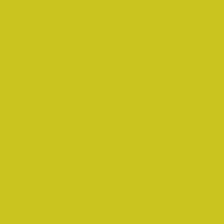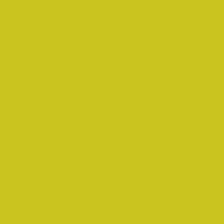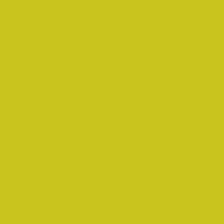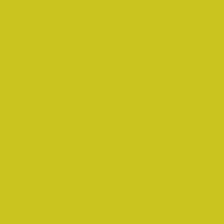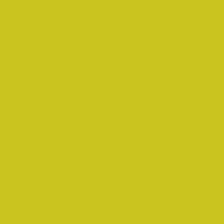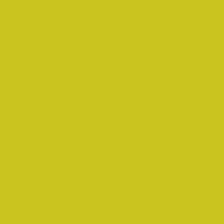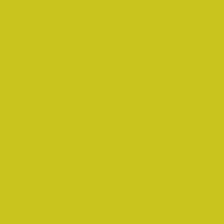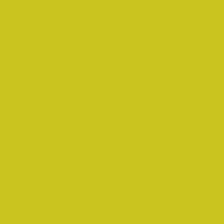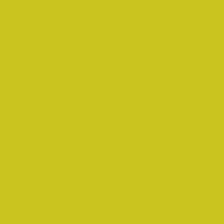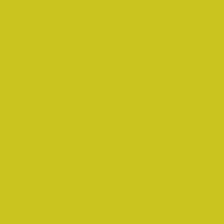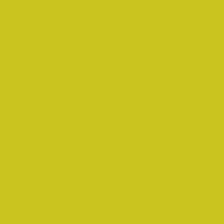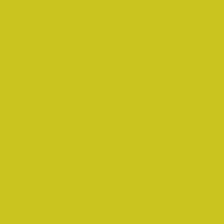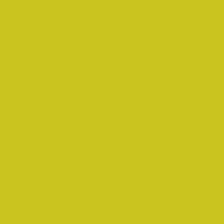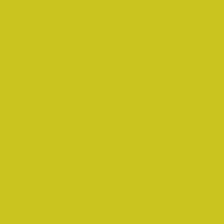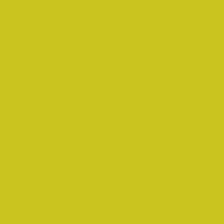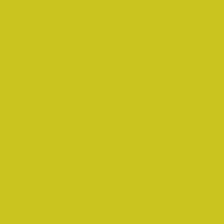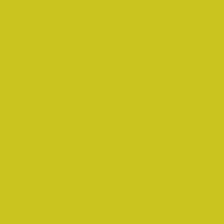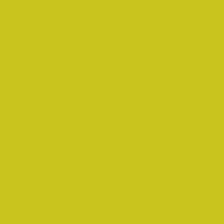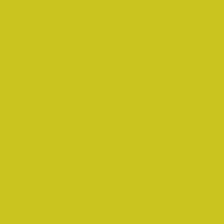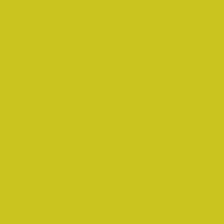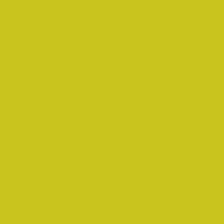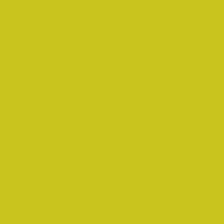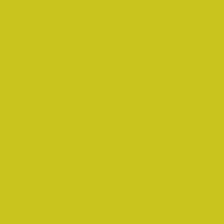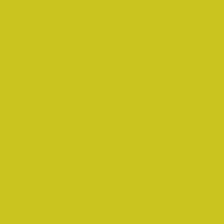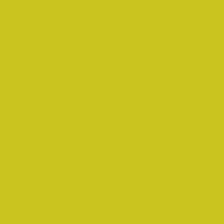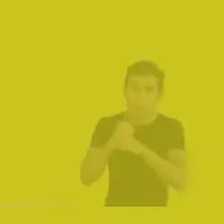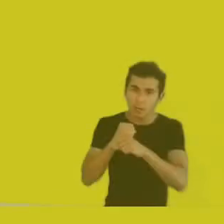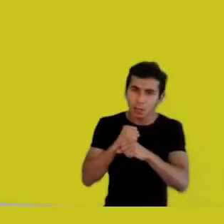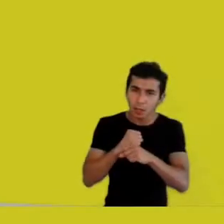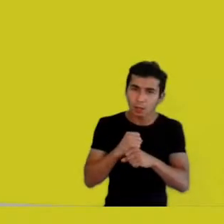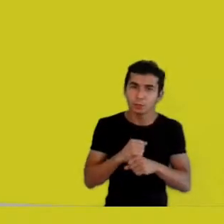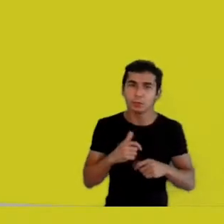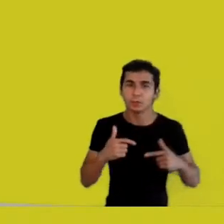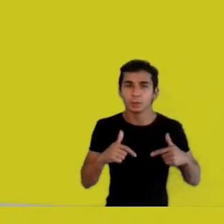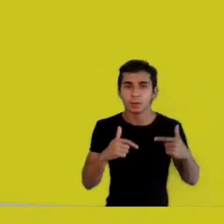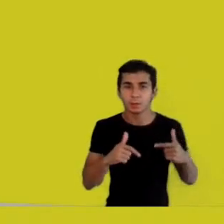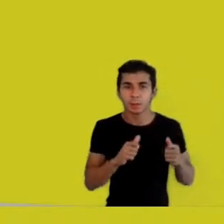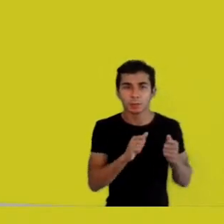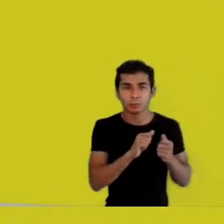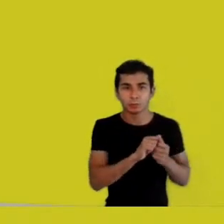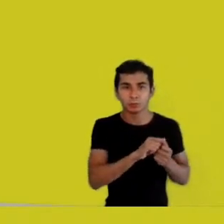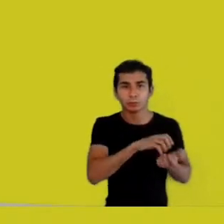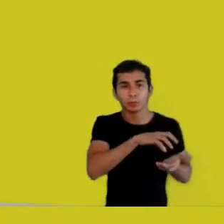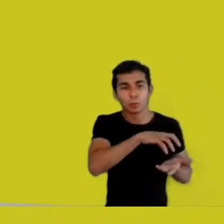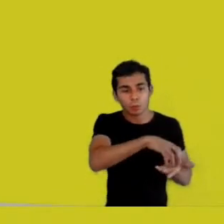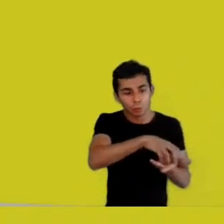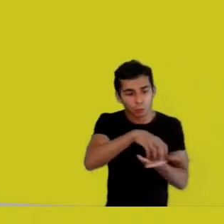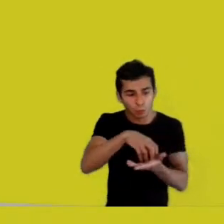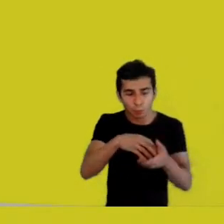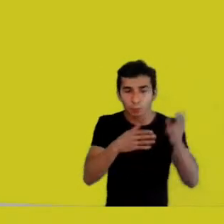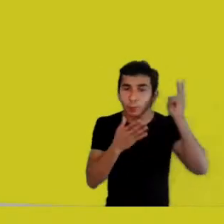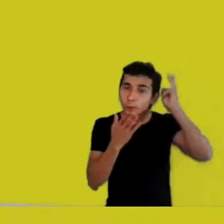of translation, incomplete for years, of terms, what we call field terms